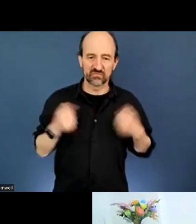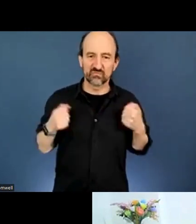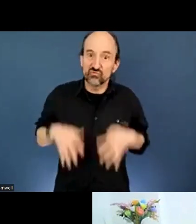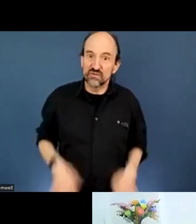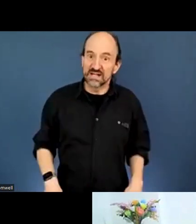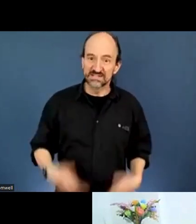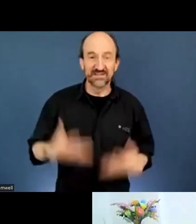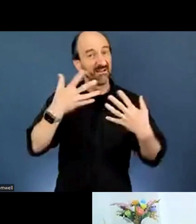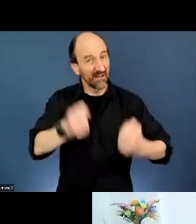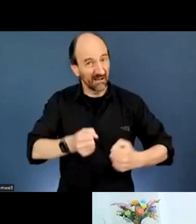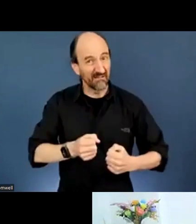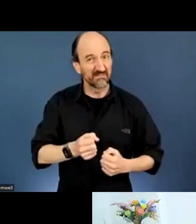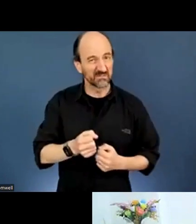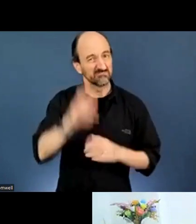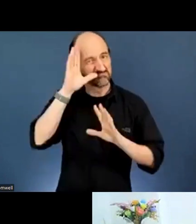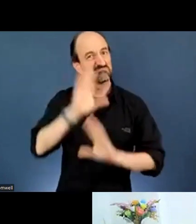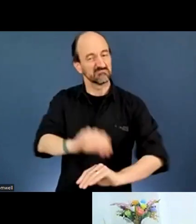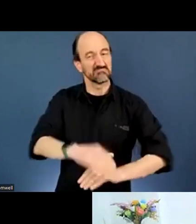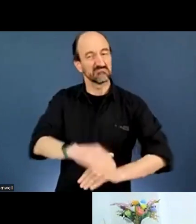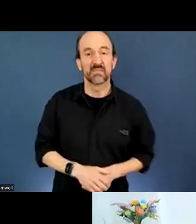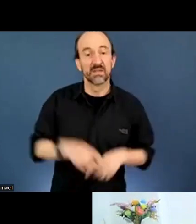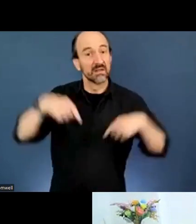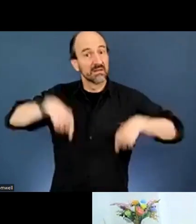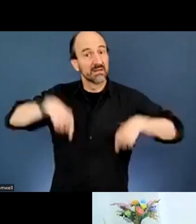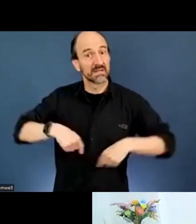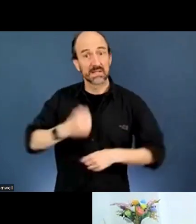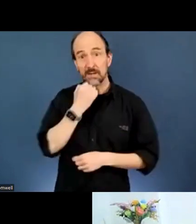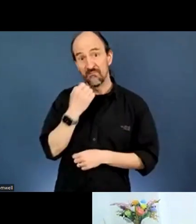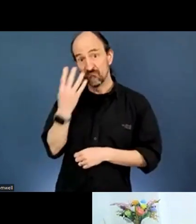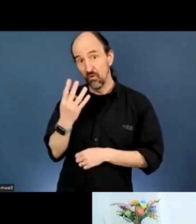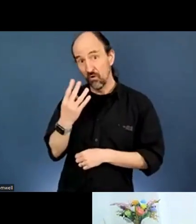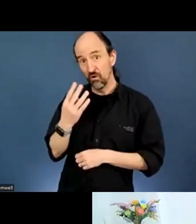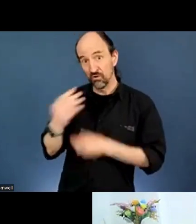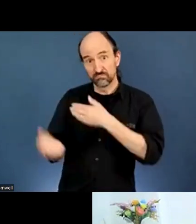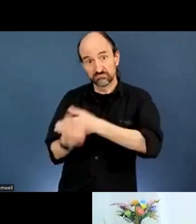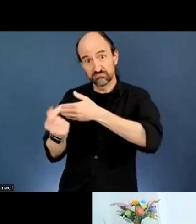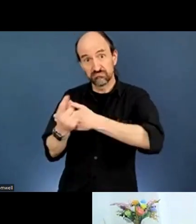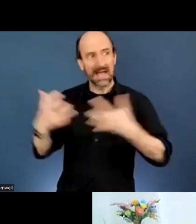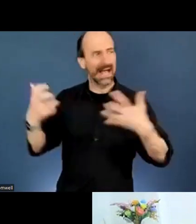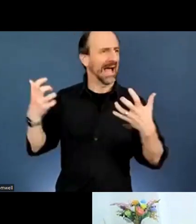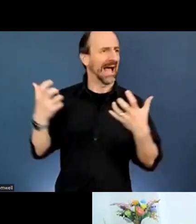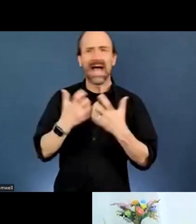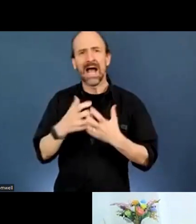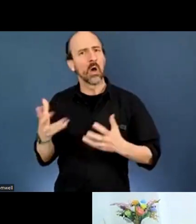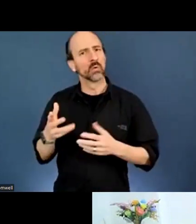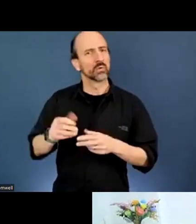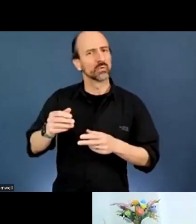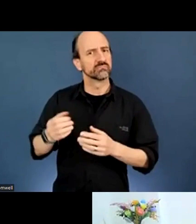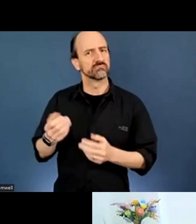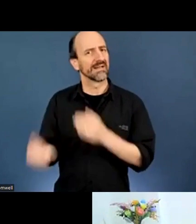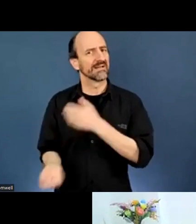This is the fourth event in our series of how to events on data and evaluation. We've been having a little